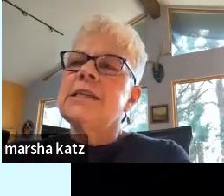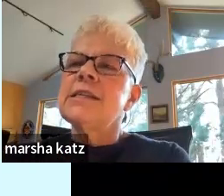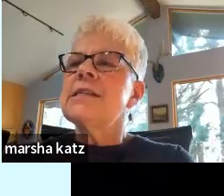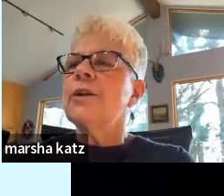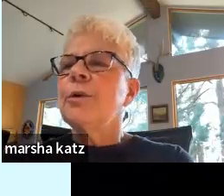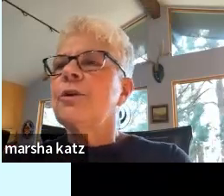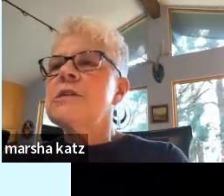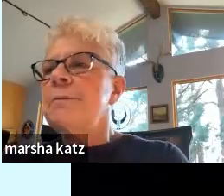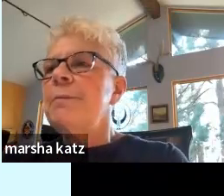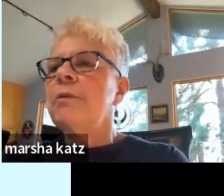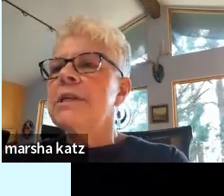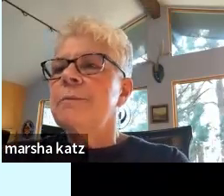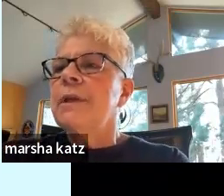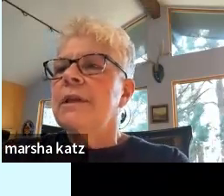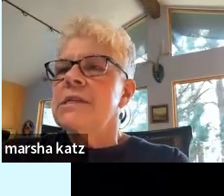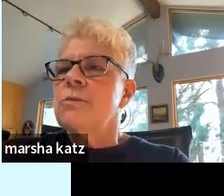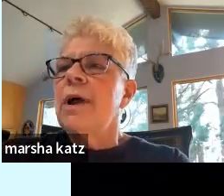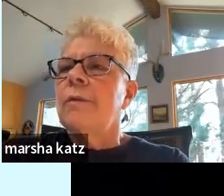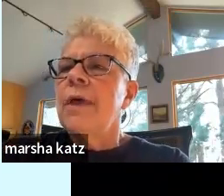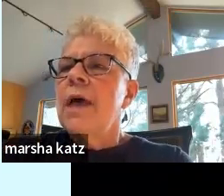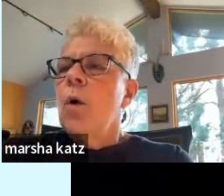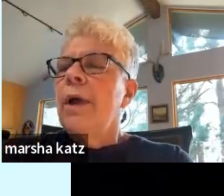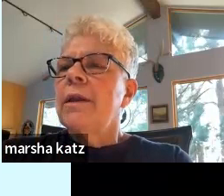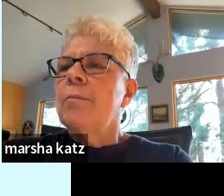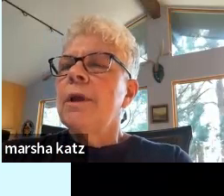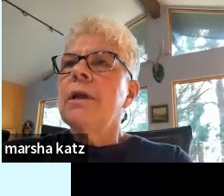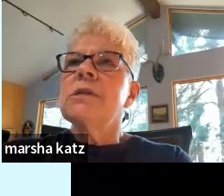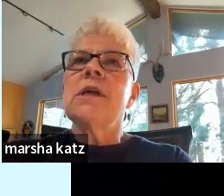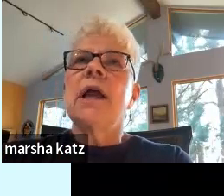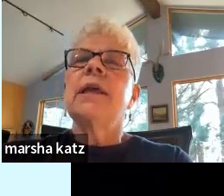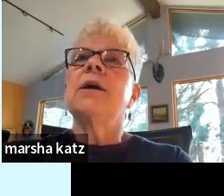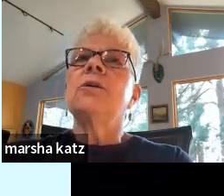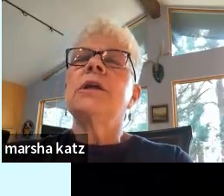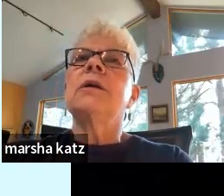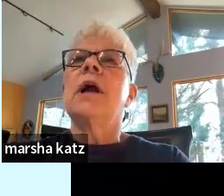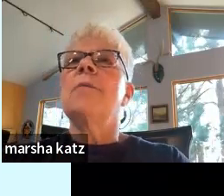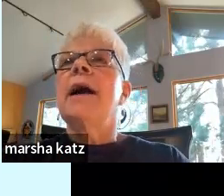history, language and ASL is a language of the culture, values, arts,